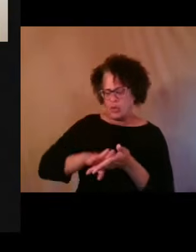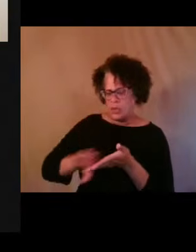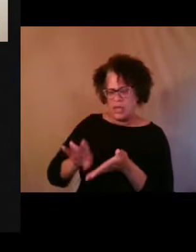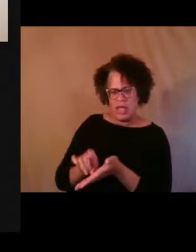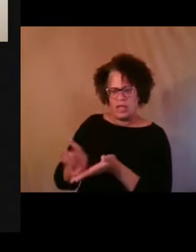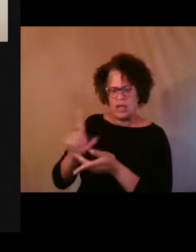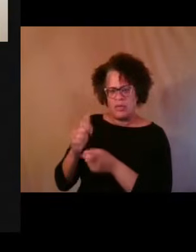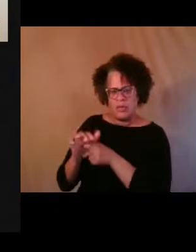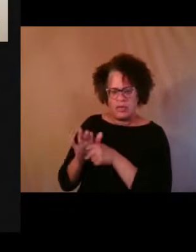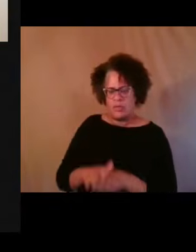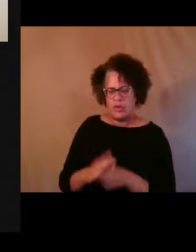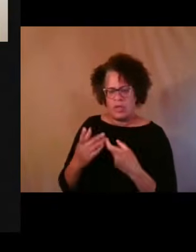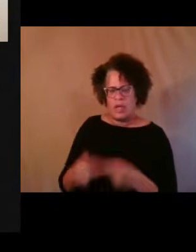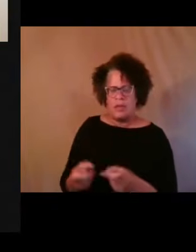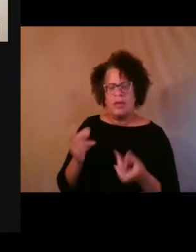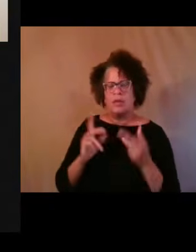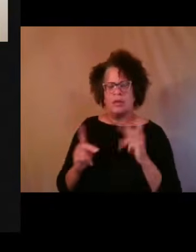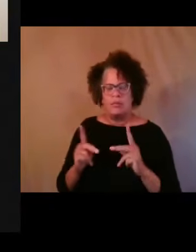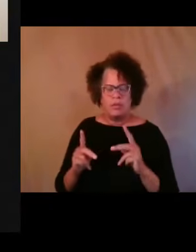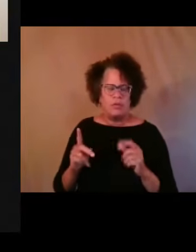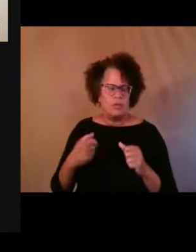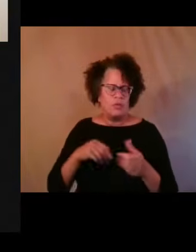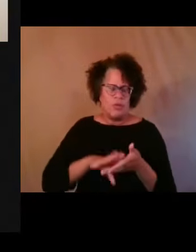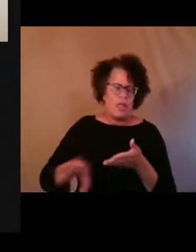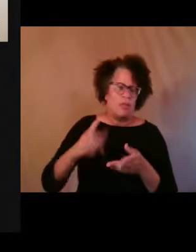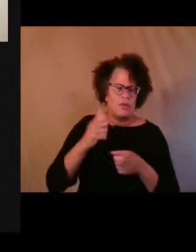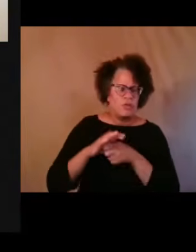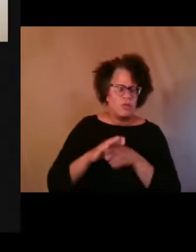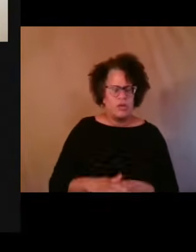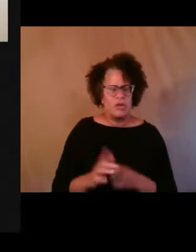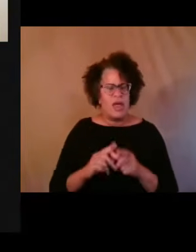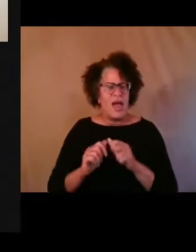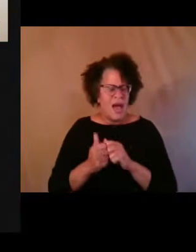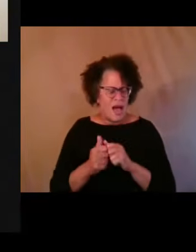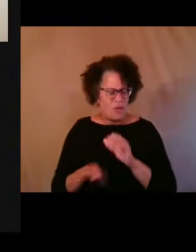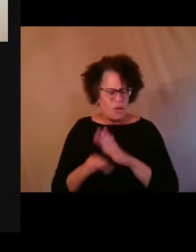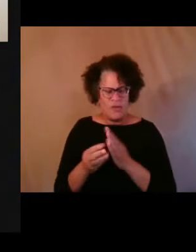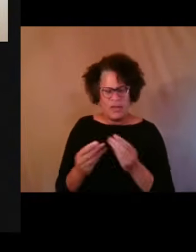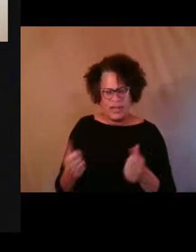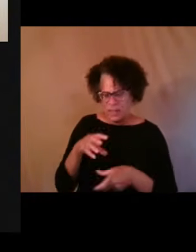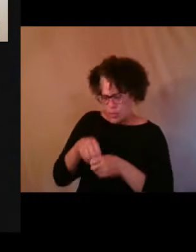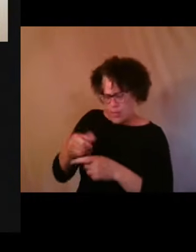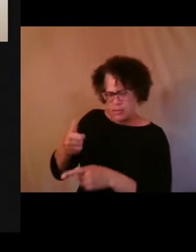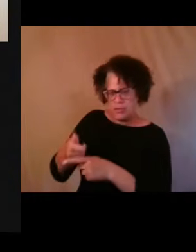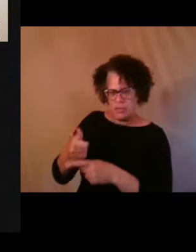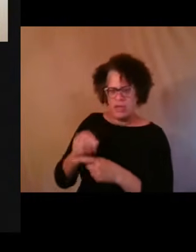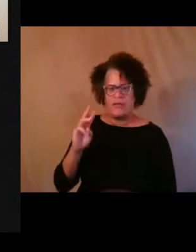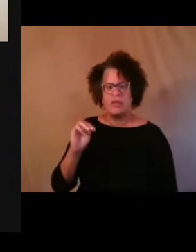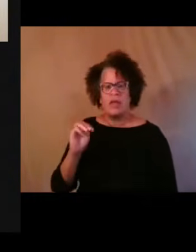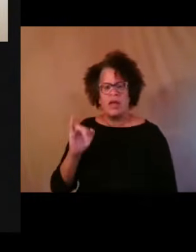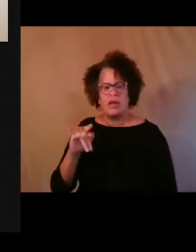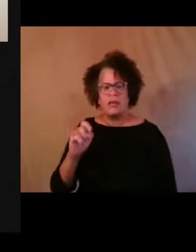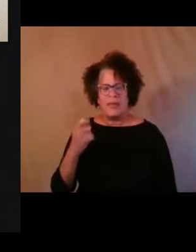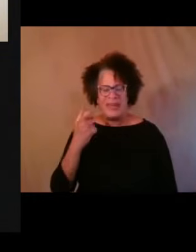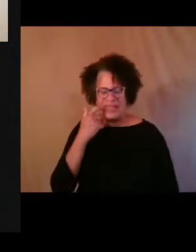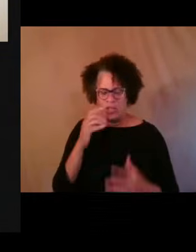or those many who have been exiled of oppression and how they find healing with themselves as Mike was just echoing. Mike is looking at self,